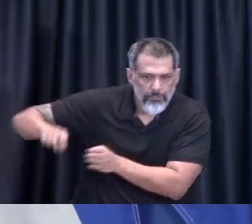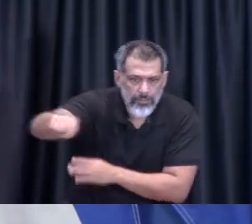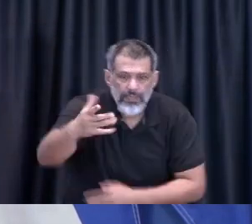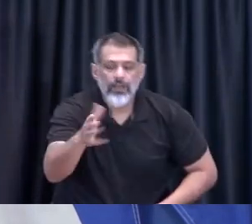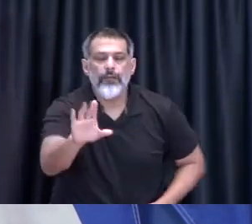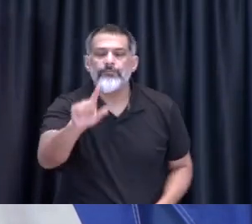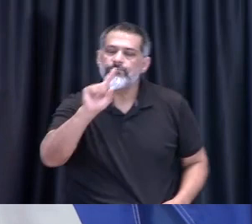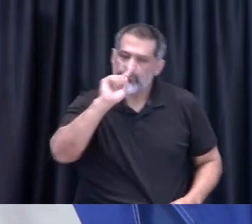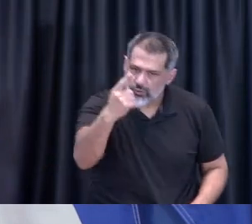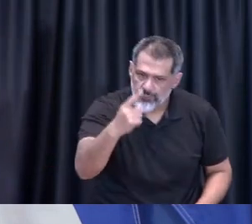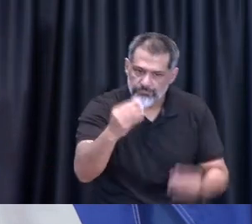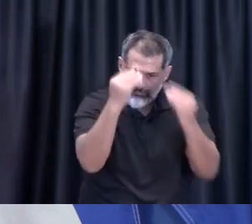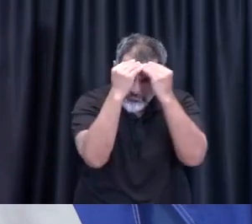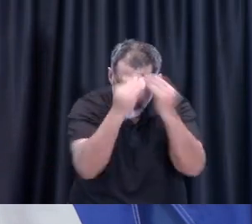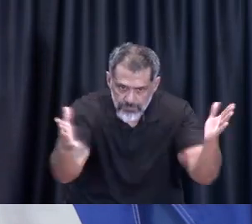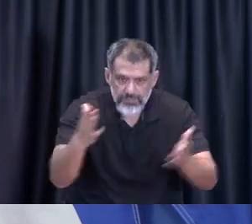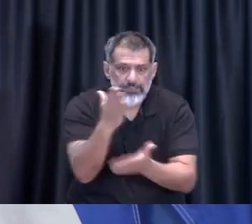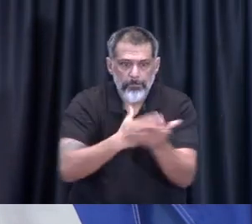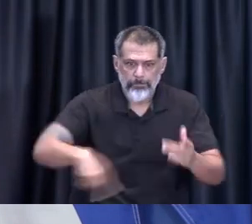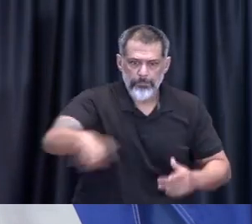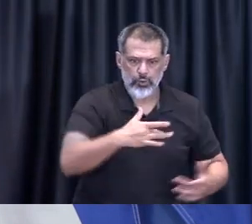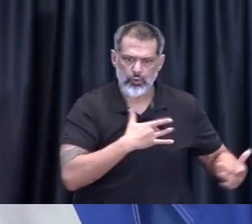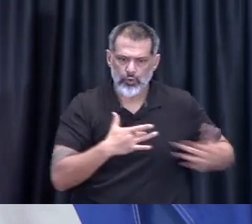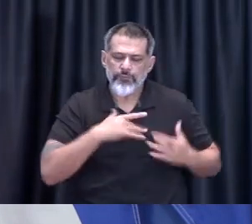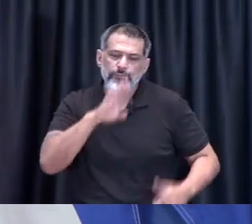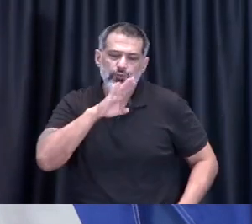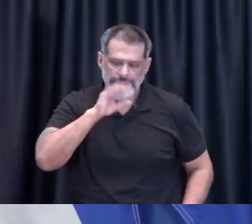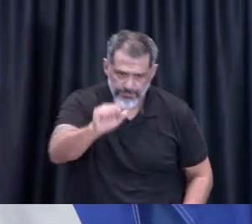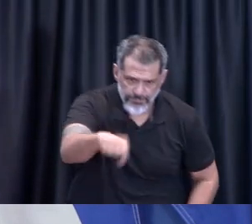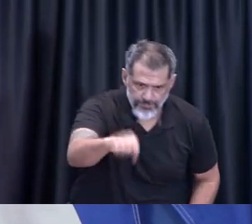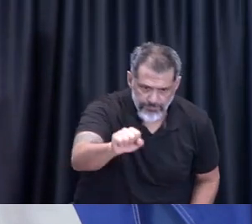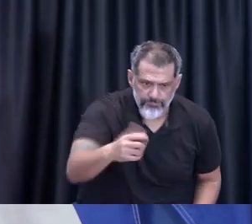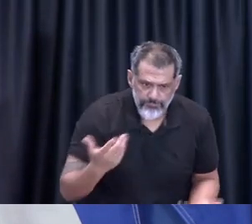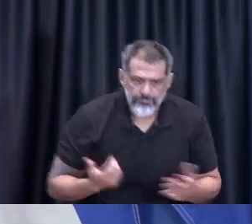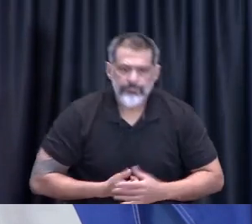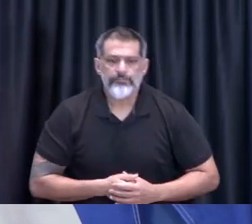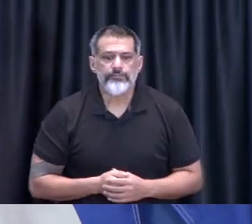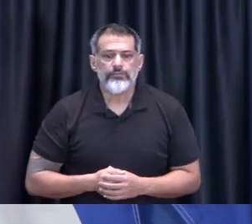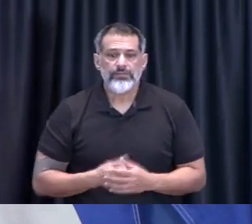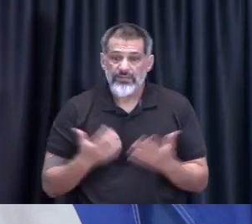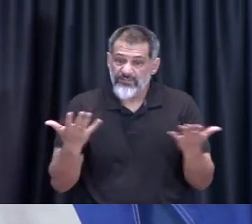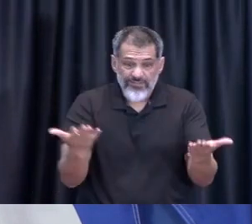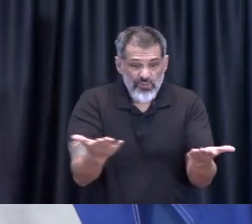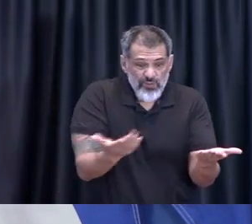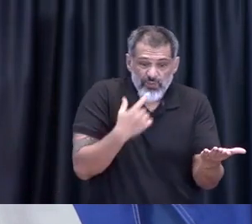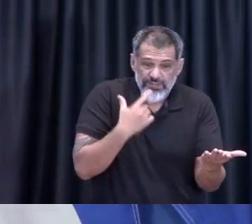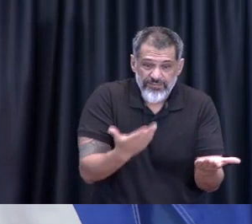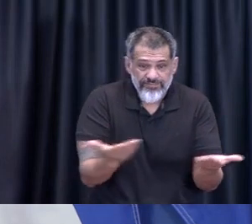frustration out there in some quarters, and we're dealing here with one of the top five storms the city's